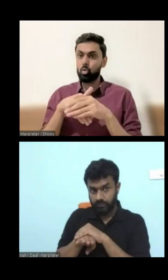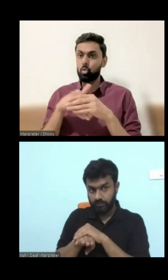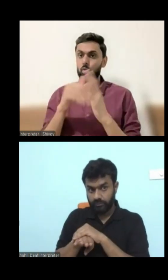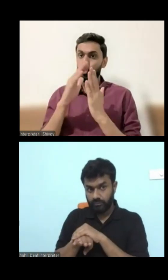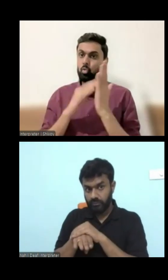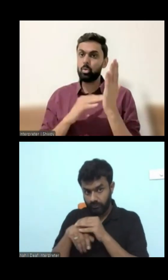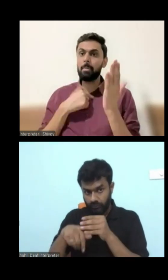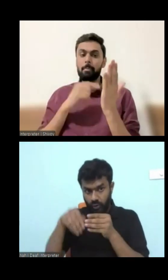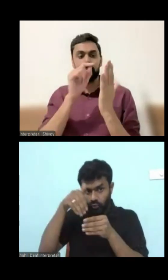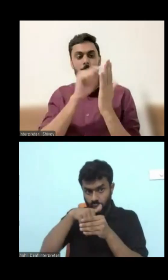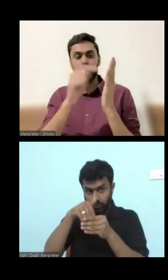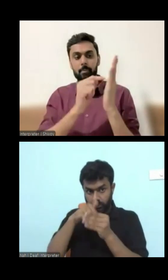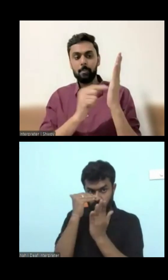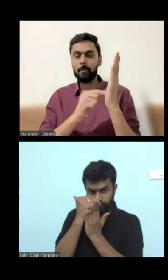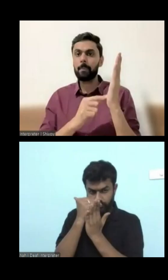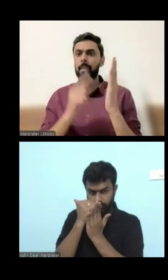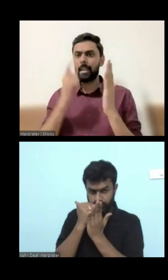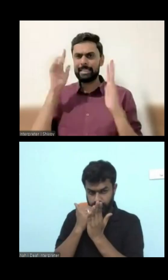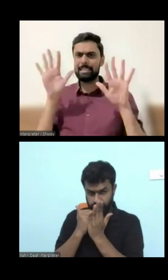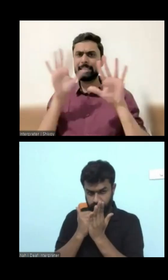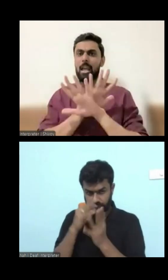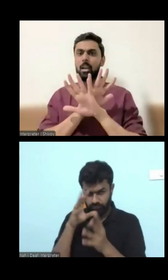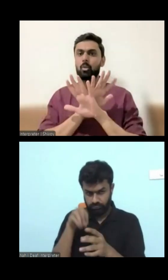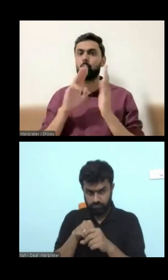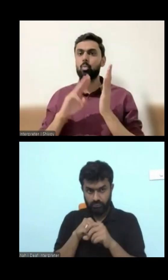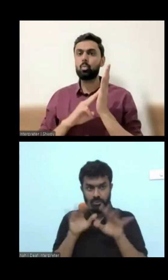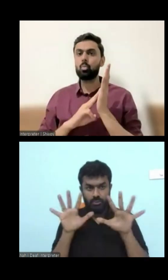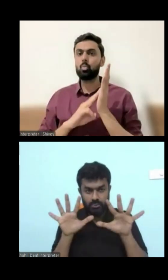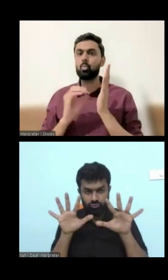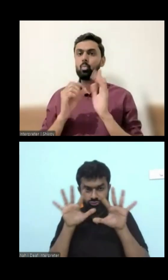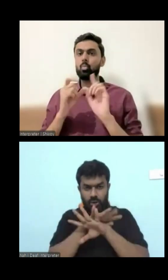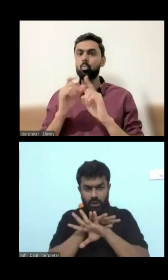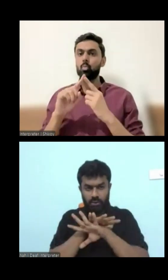Which is, for example, dark mode in this case. And even let's say there are some images that are out there.